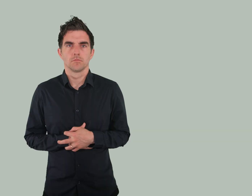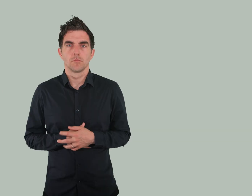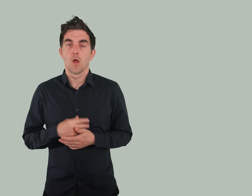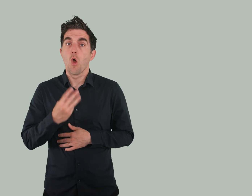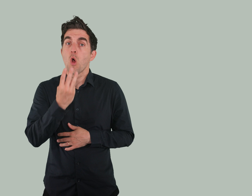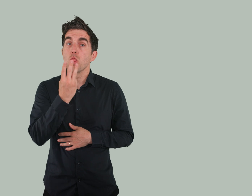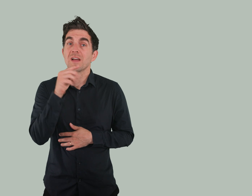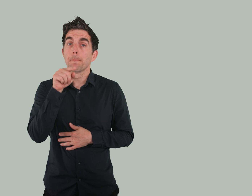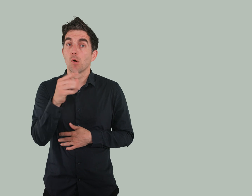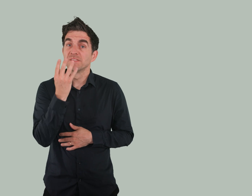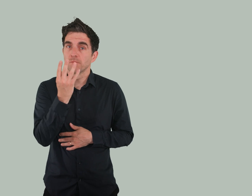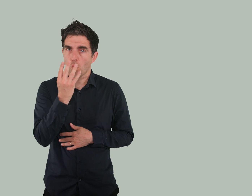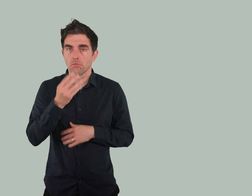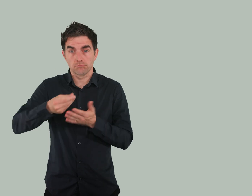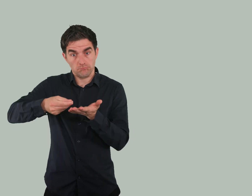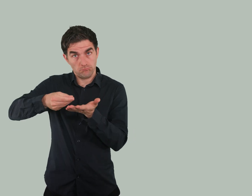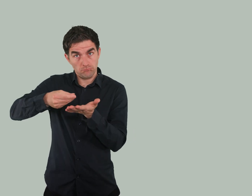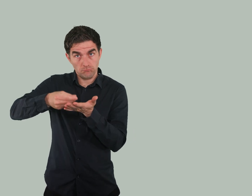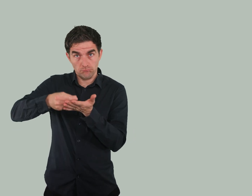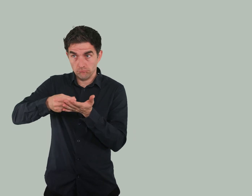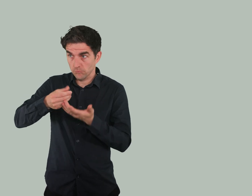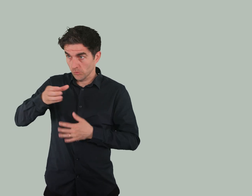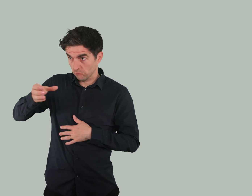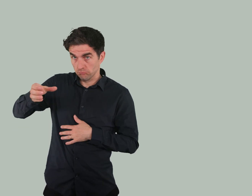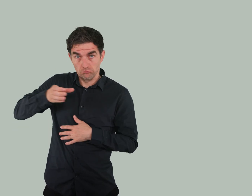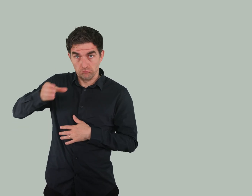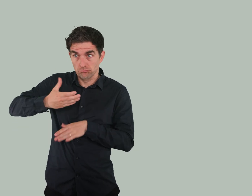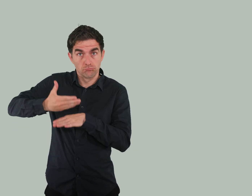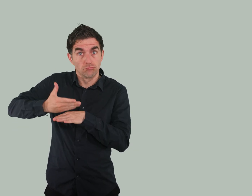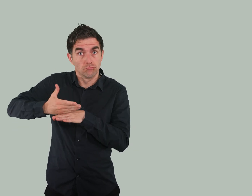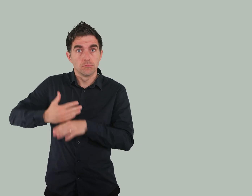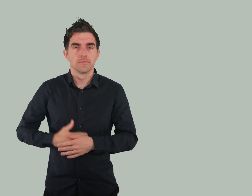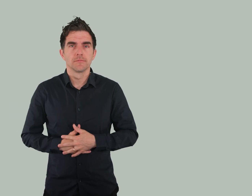3.4 The economics of hiring